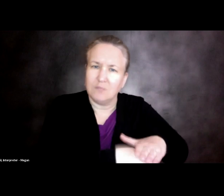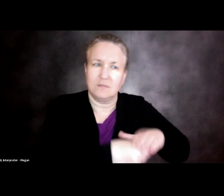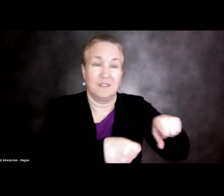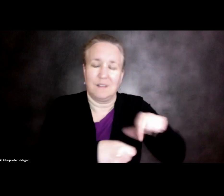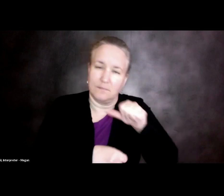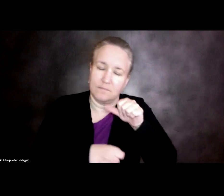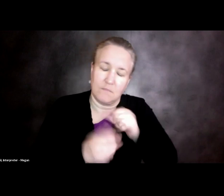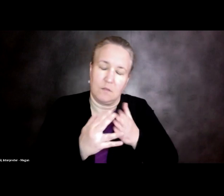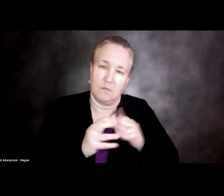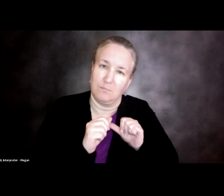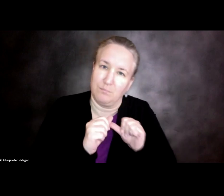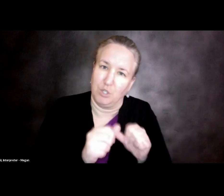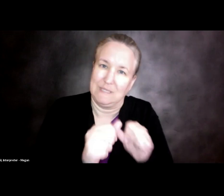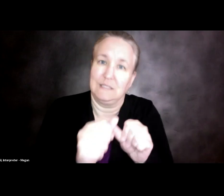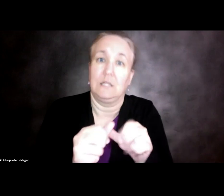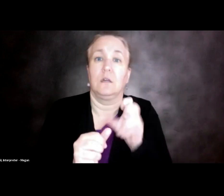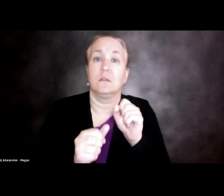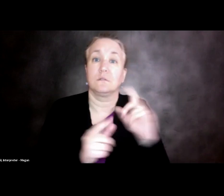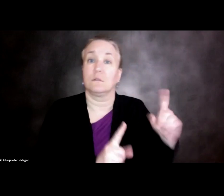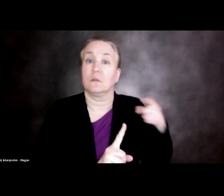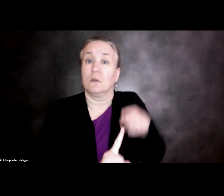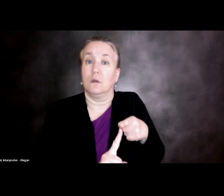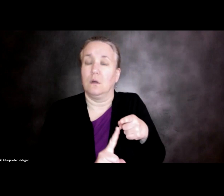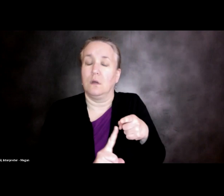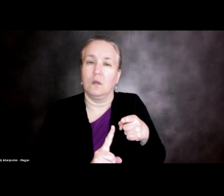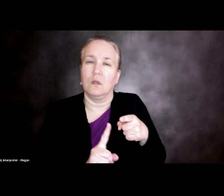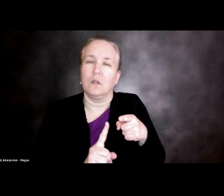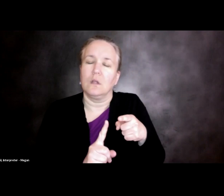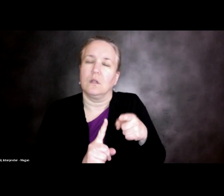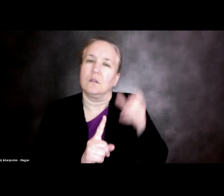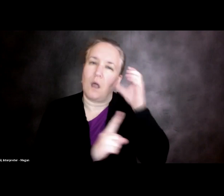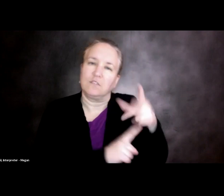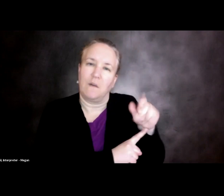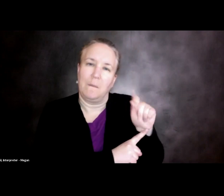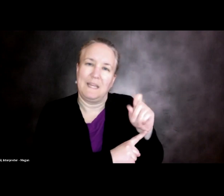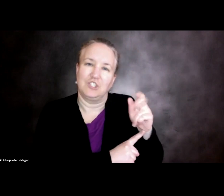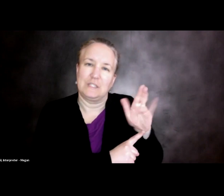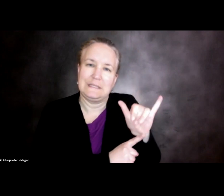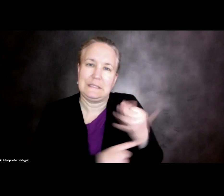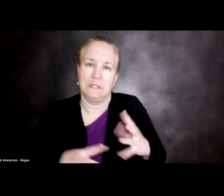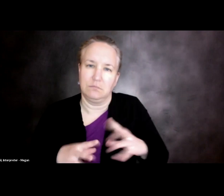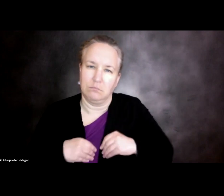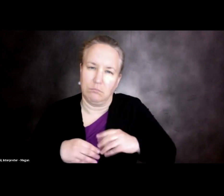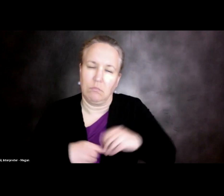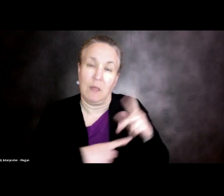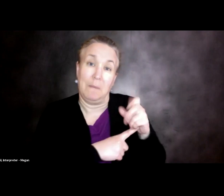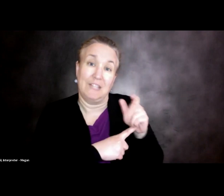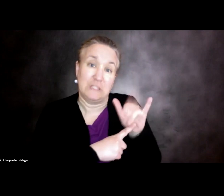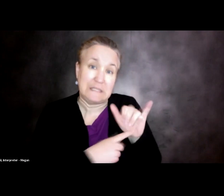Which brings us back to the consideration of patiency. A theory of patiency, the capacity to be acted on